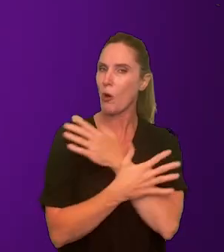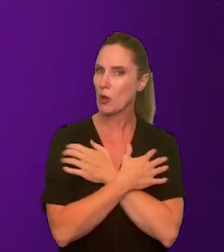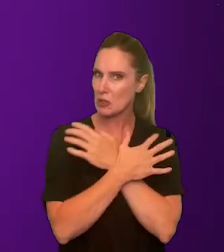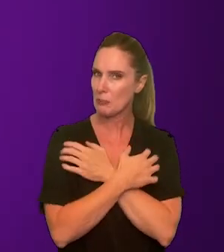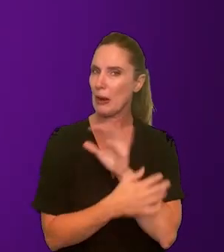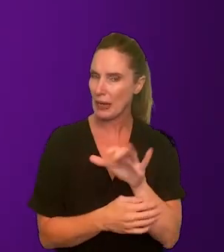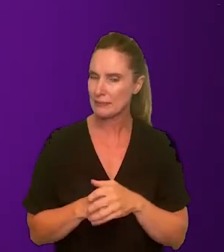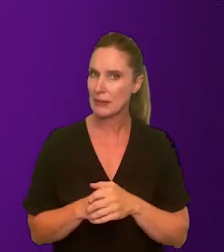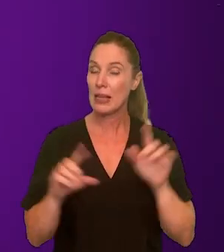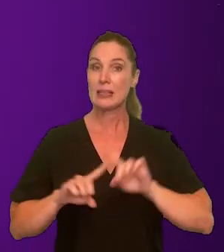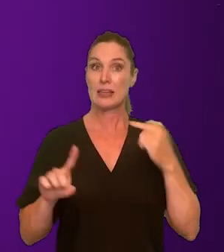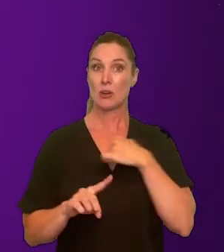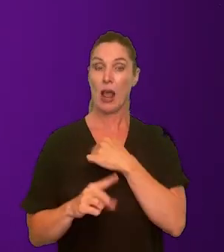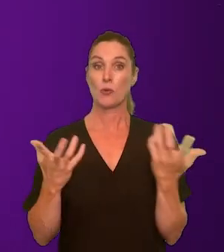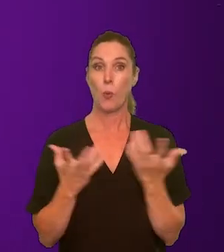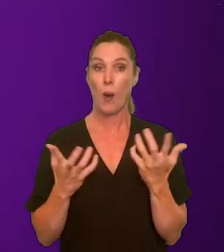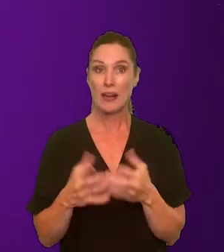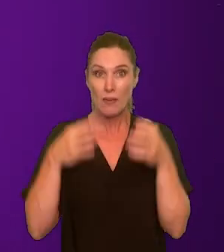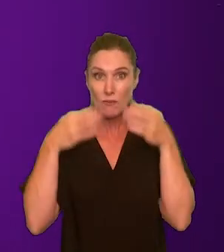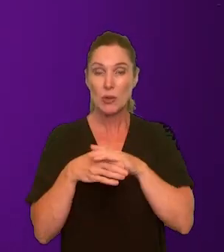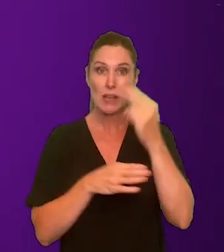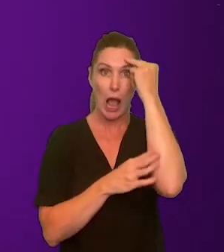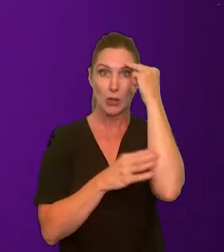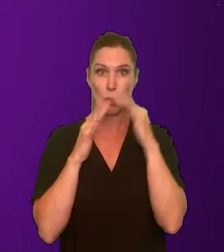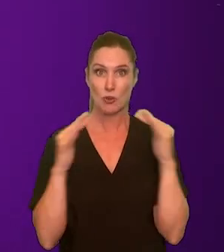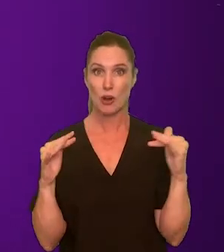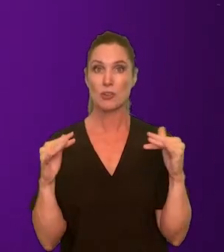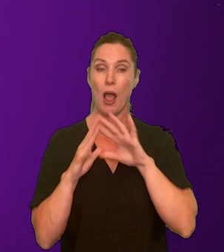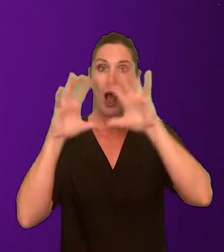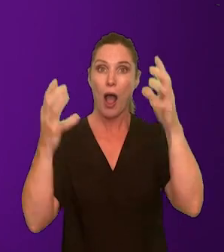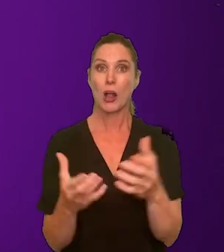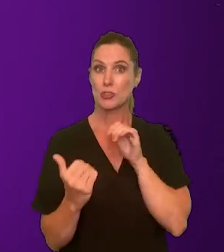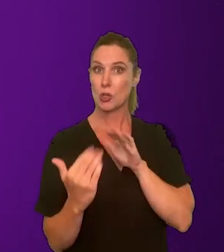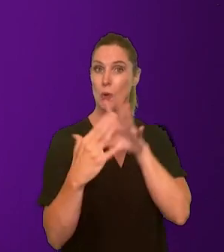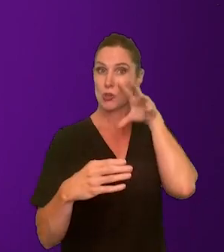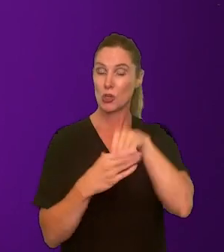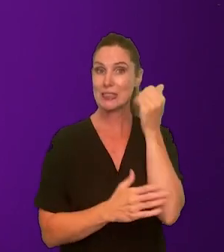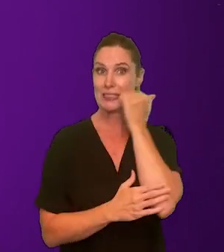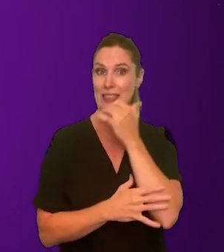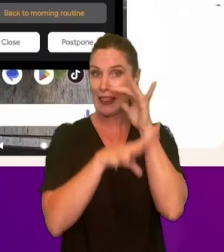What's different about us is our focus on neurodiversity, our wholistist approach, which includes daily habits and rituals,